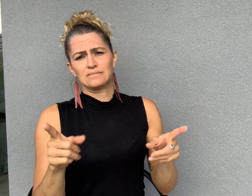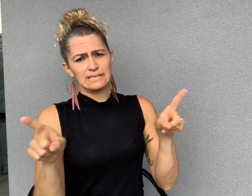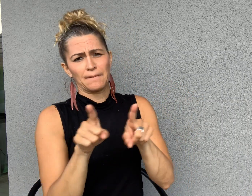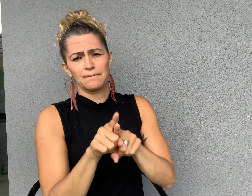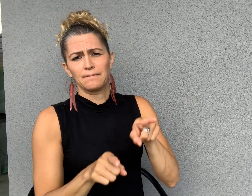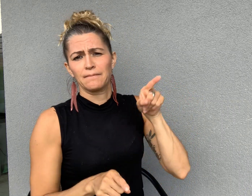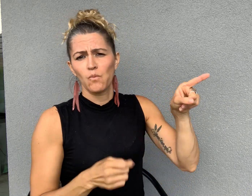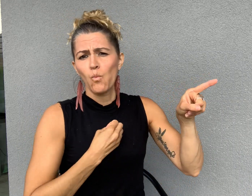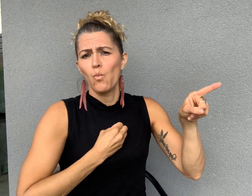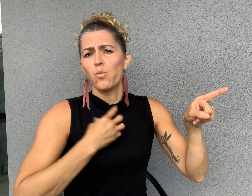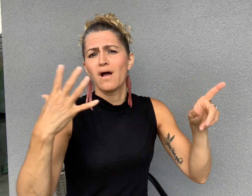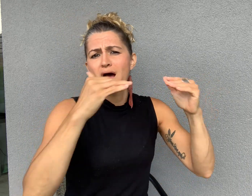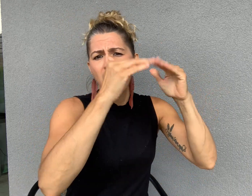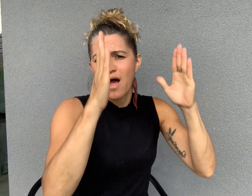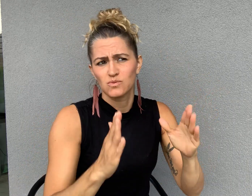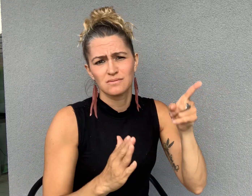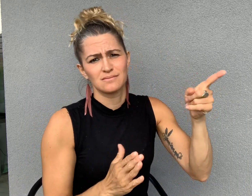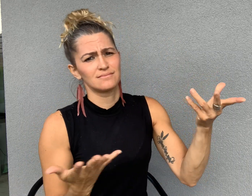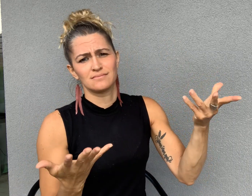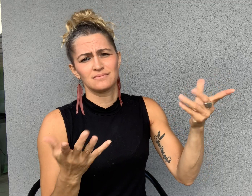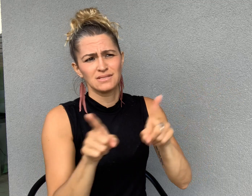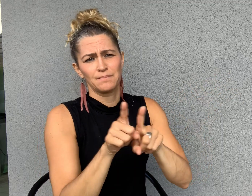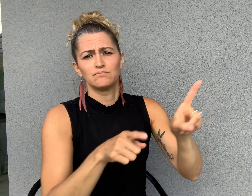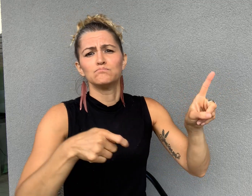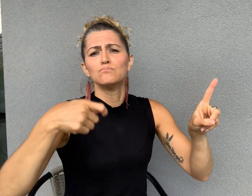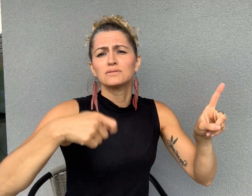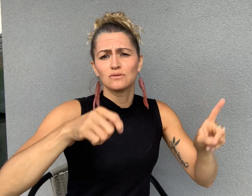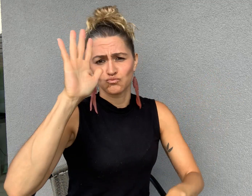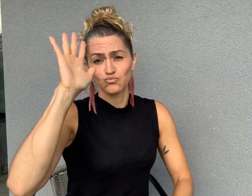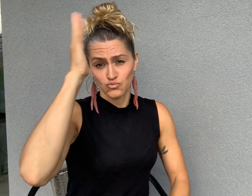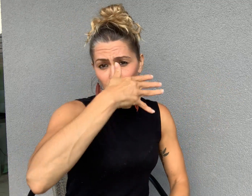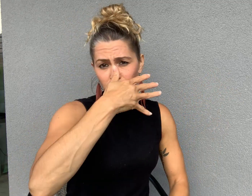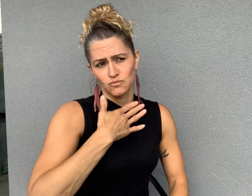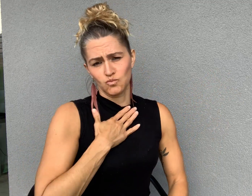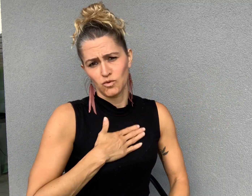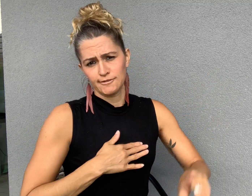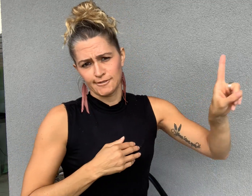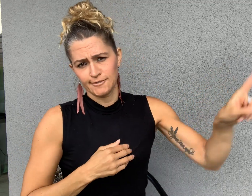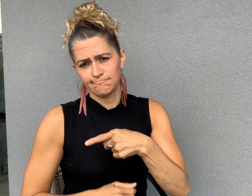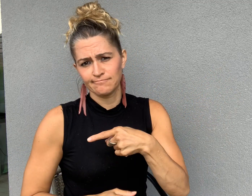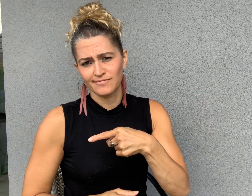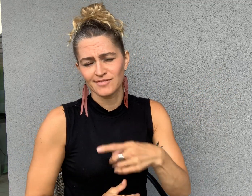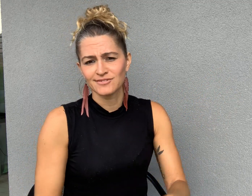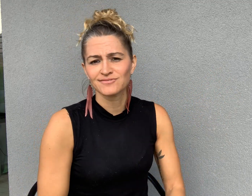the White House and President Trump.